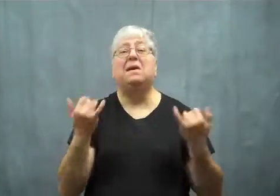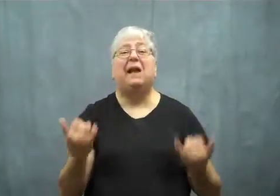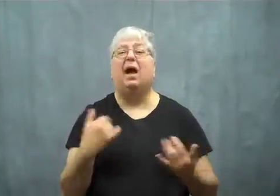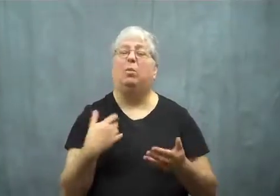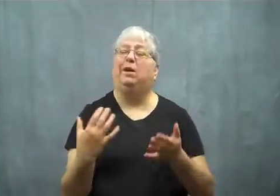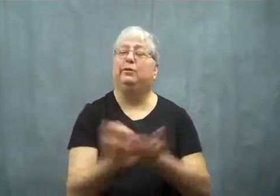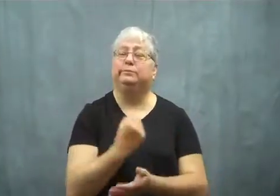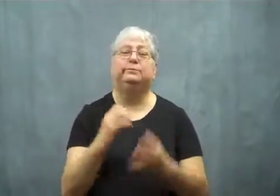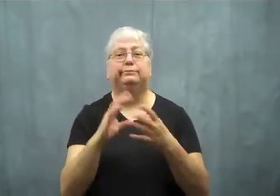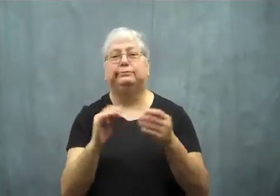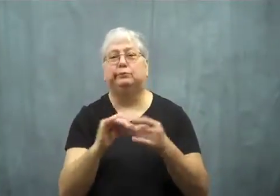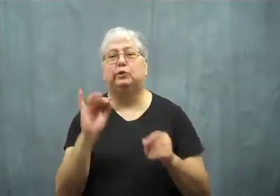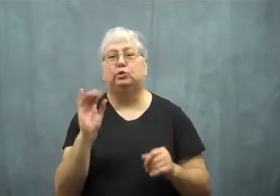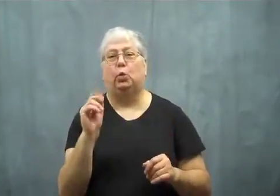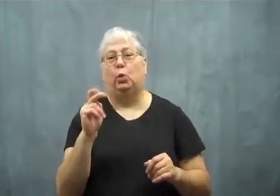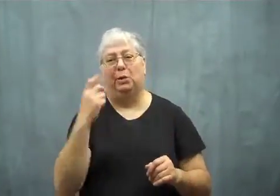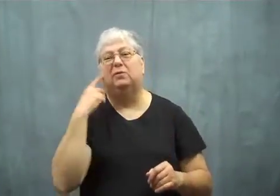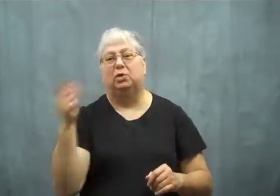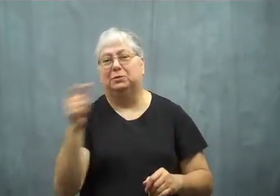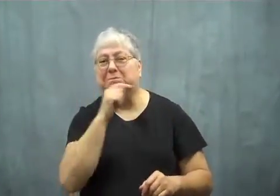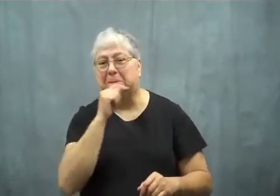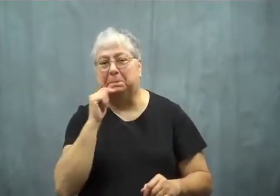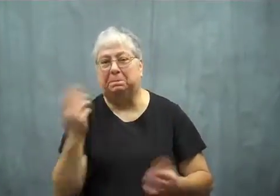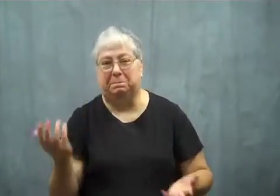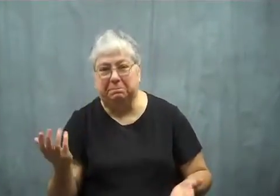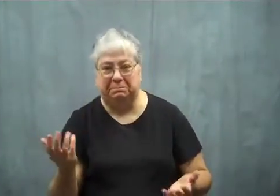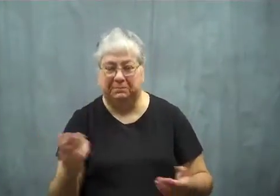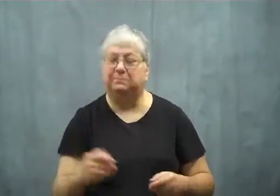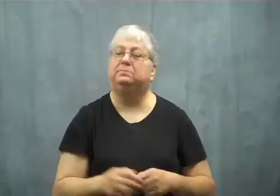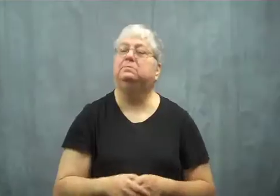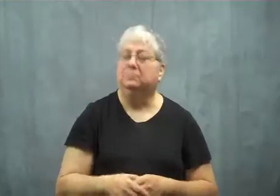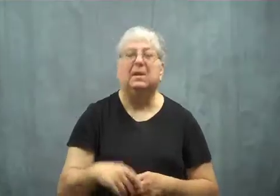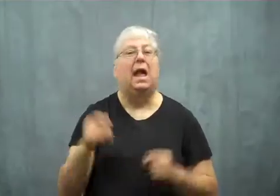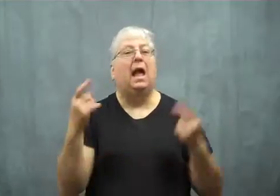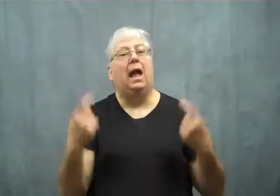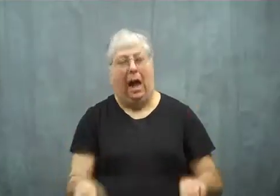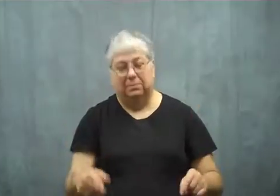So now, I'll go ahead and do a joke for Tom.